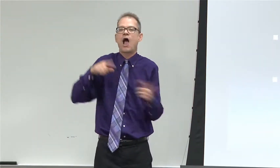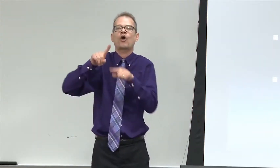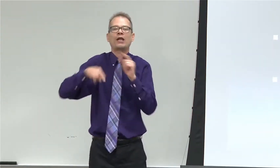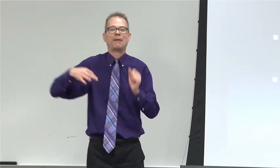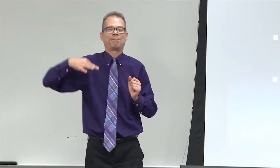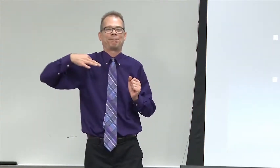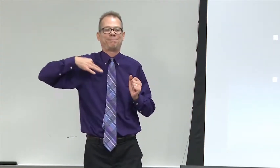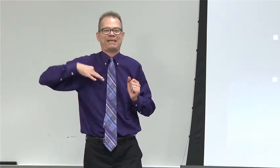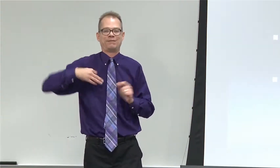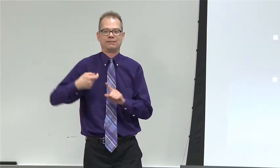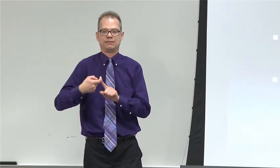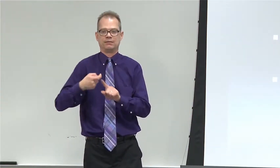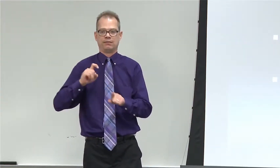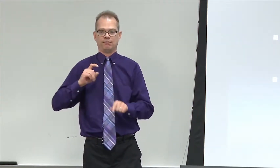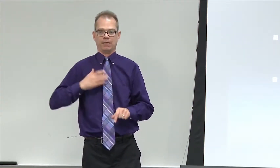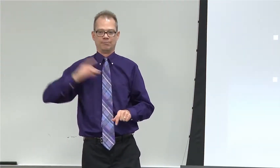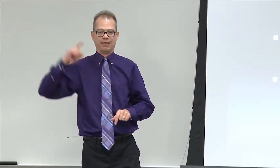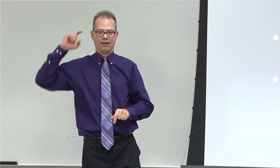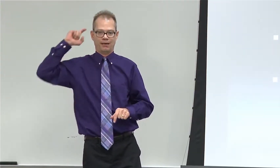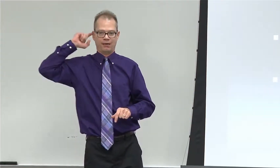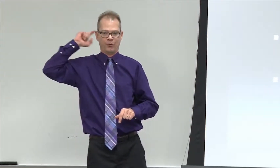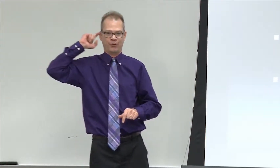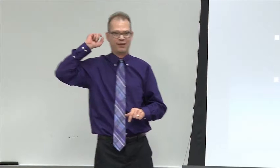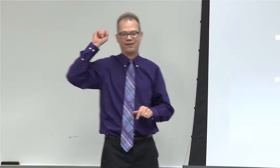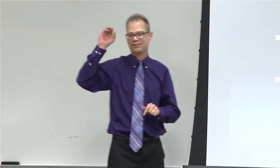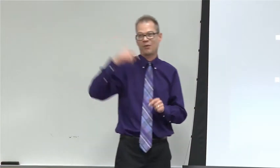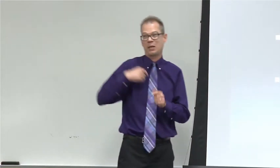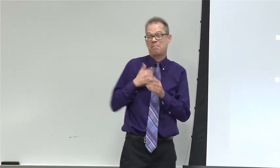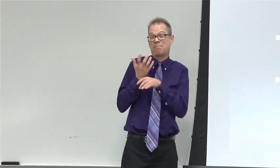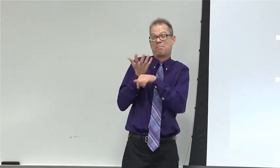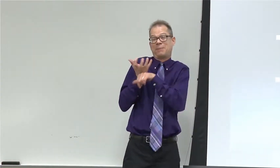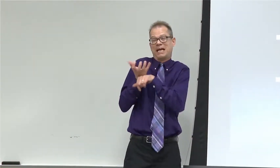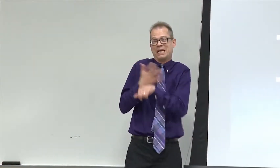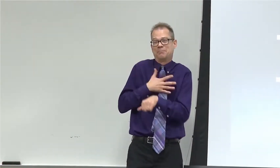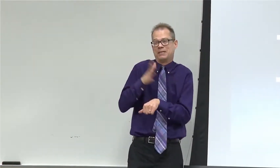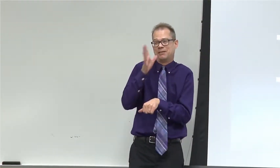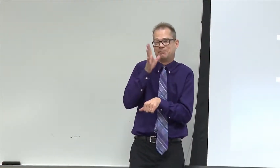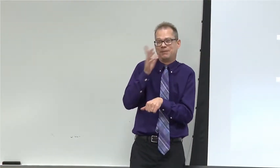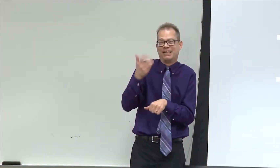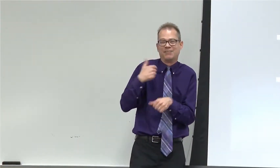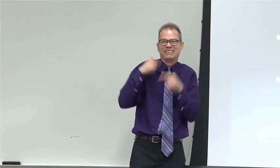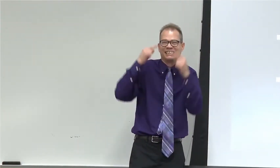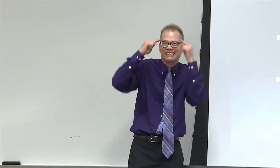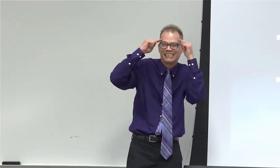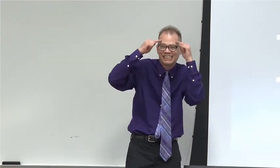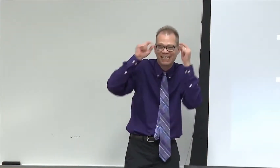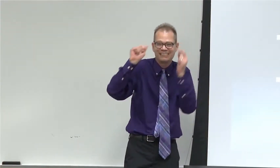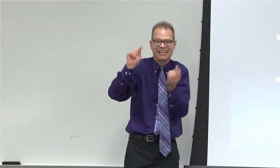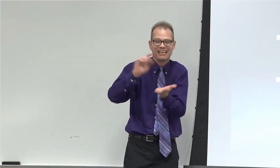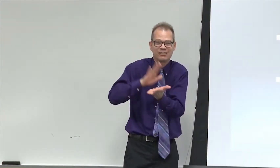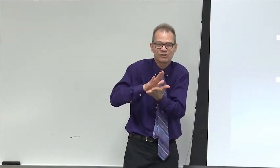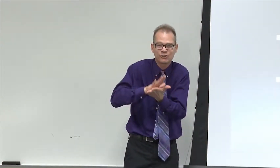and I didn't find that it was giving me that great amount of benefit. So...it was also maybe giving me headaches,